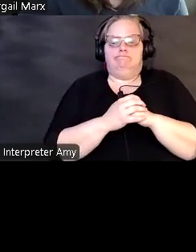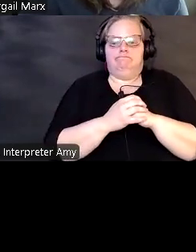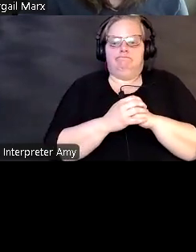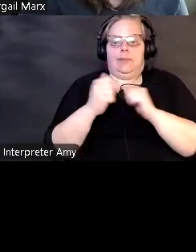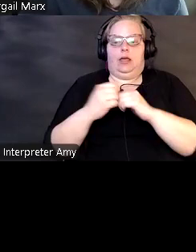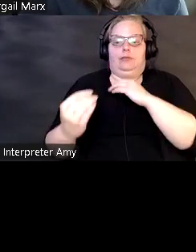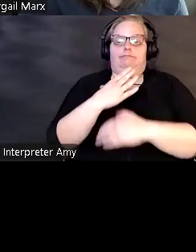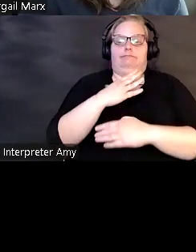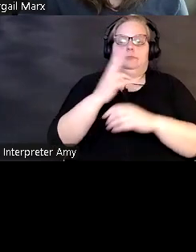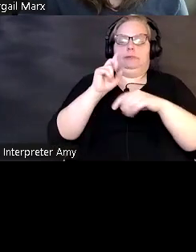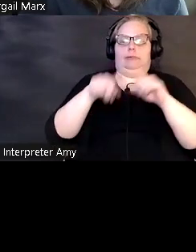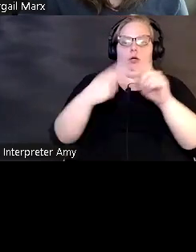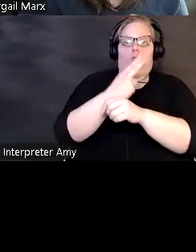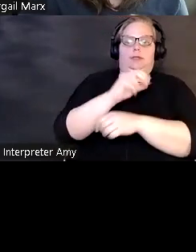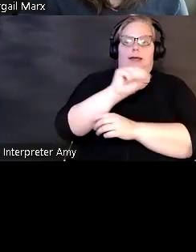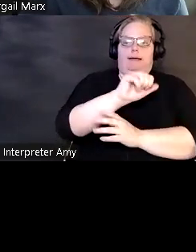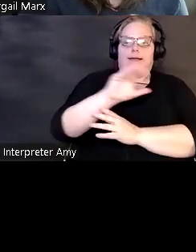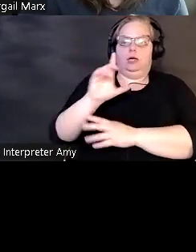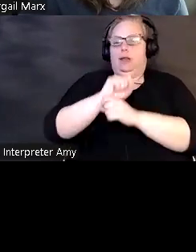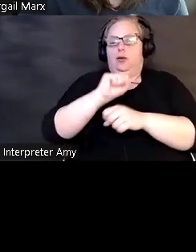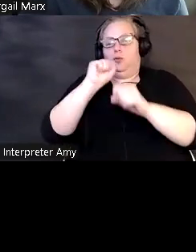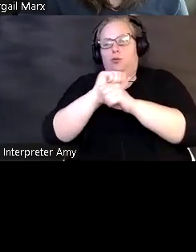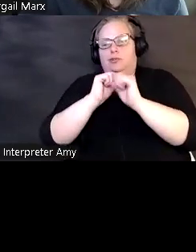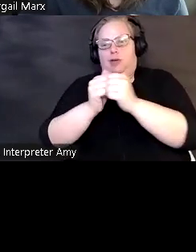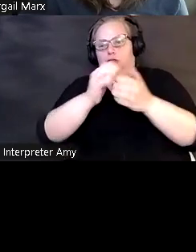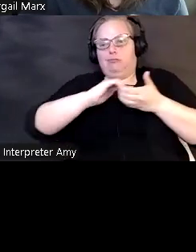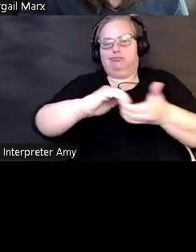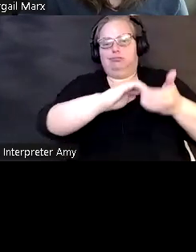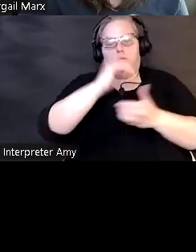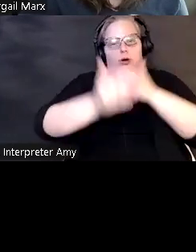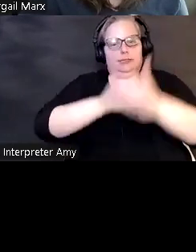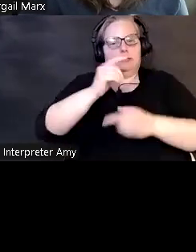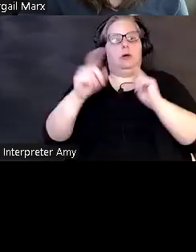So again, it is a collaborative process, but when you're looking at funding through insurance